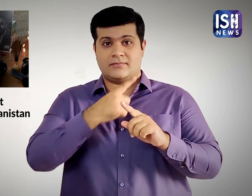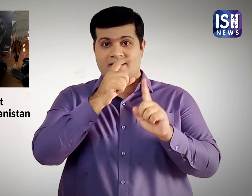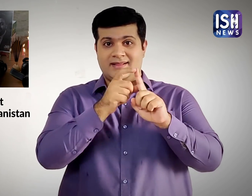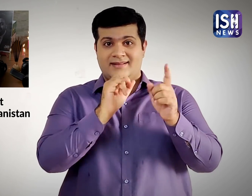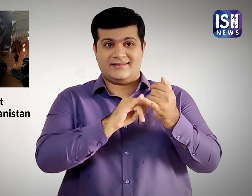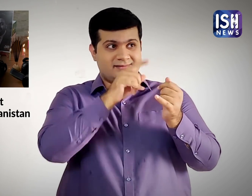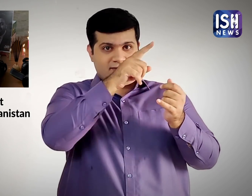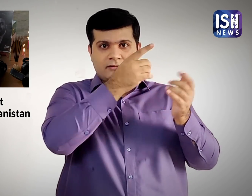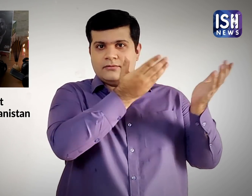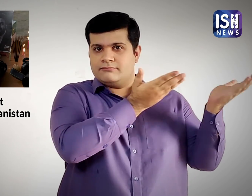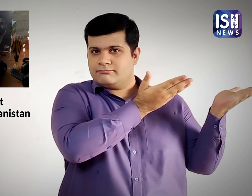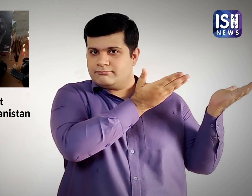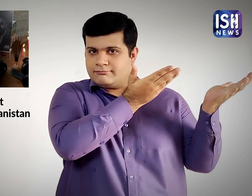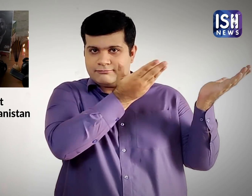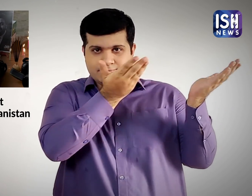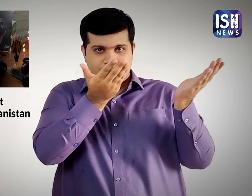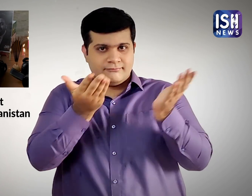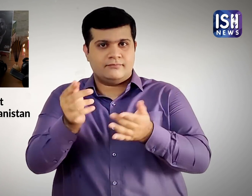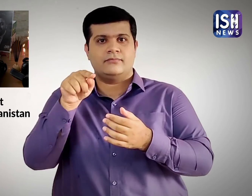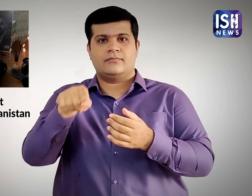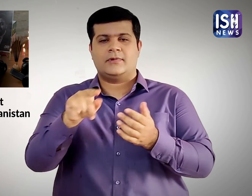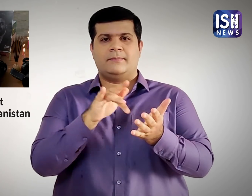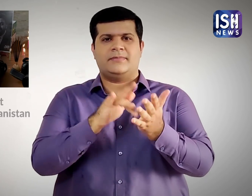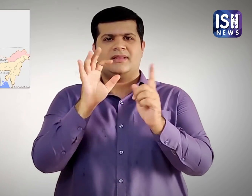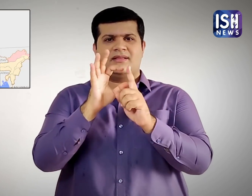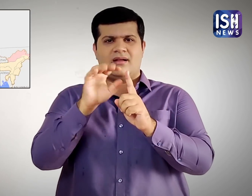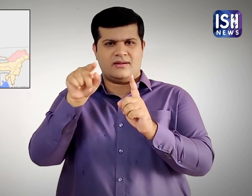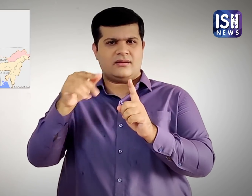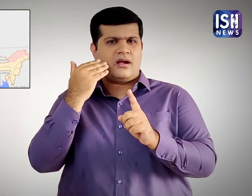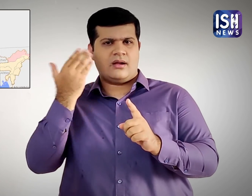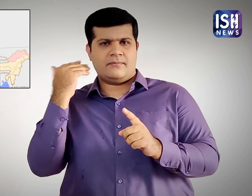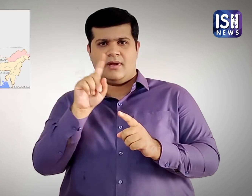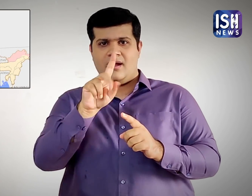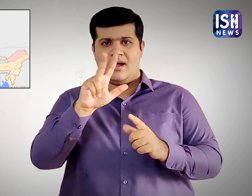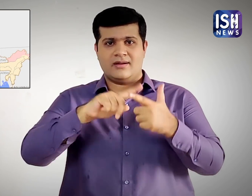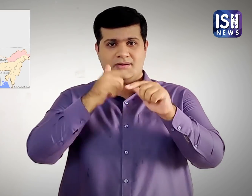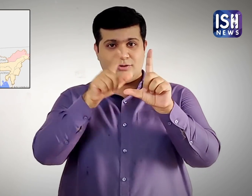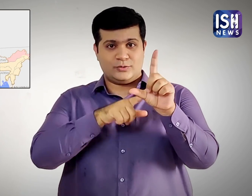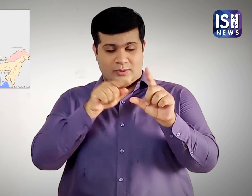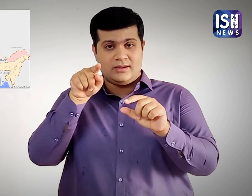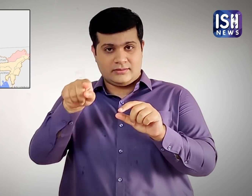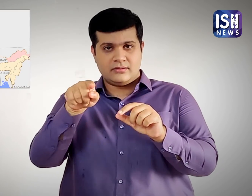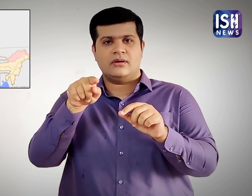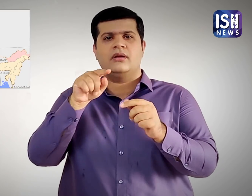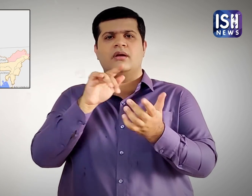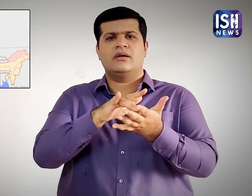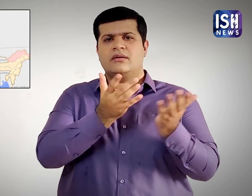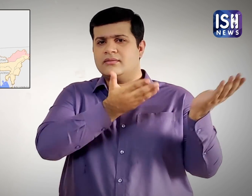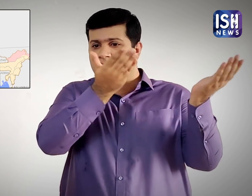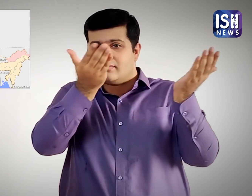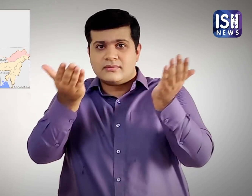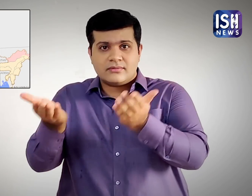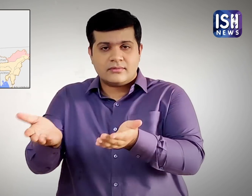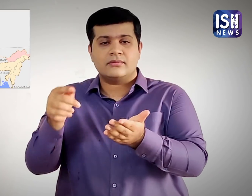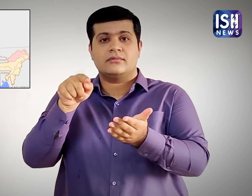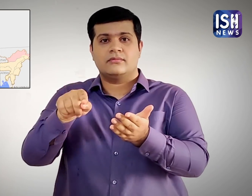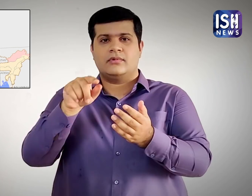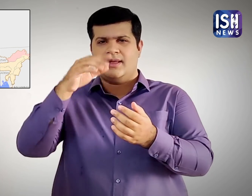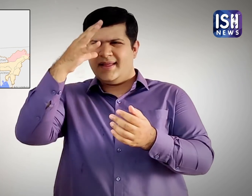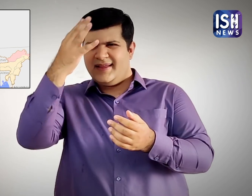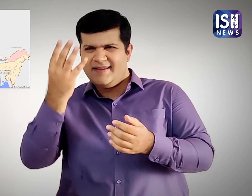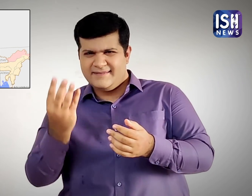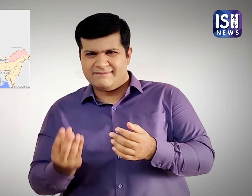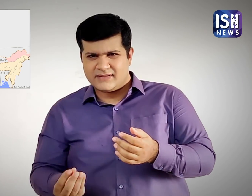The mortal remains of Danish Siddiqui, were brought to Delhi on 18th July evening